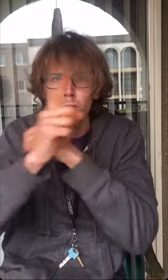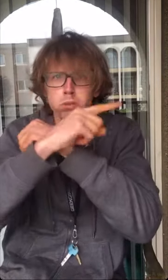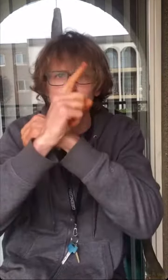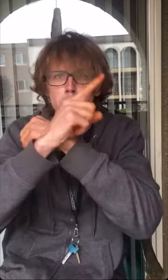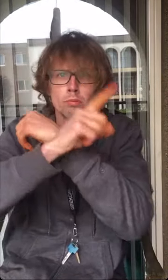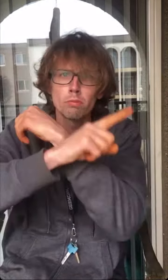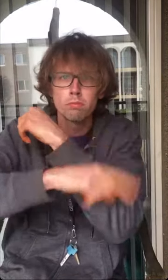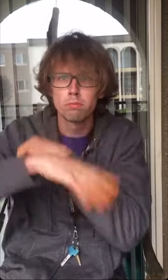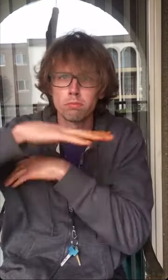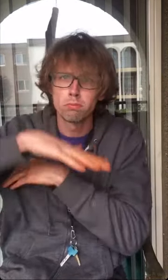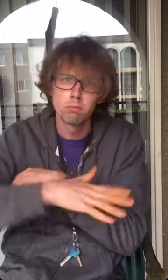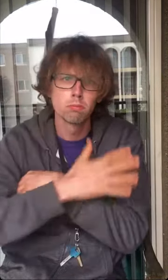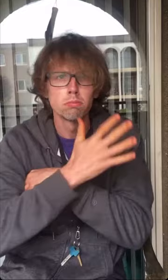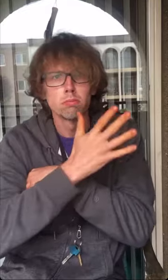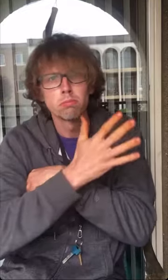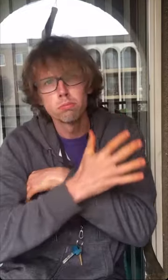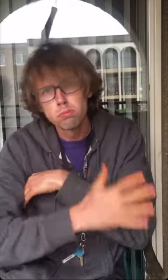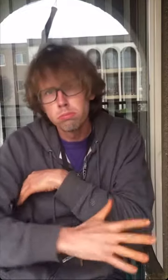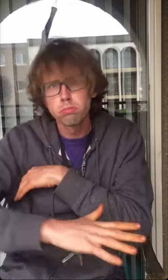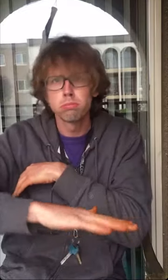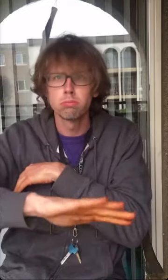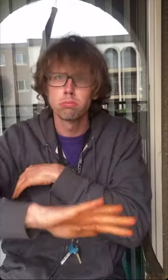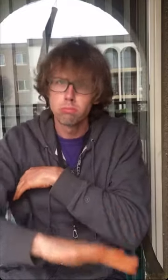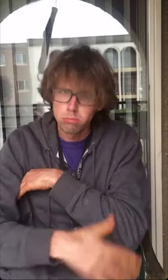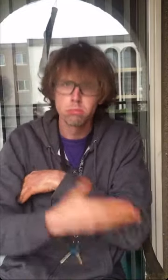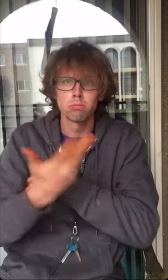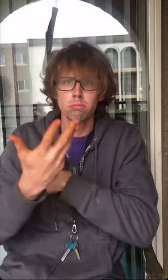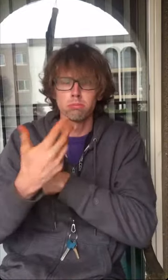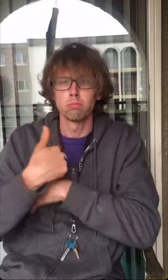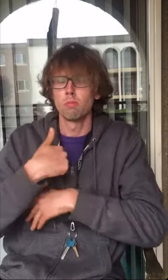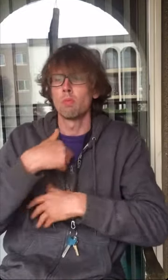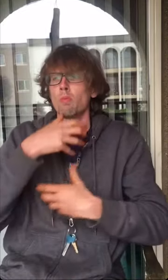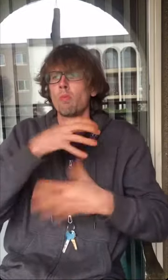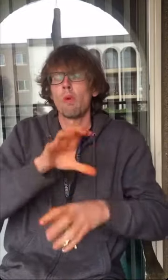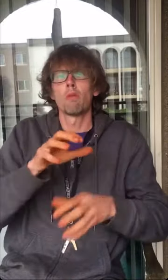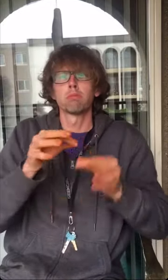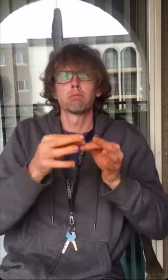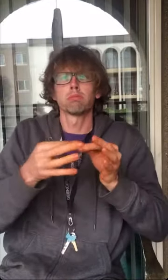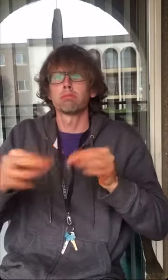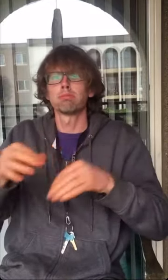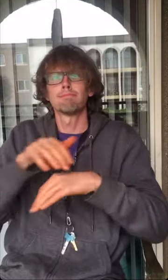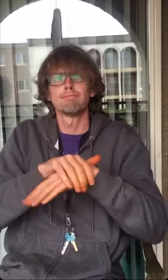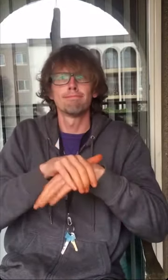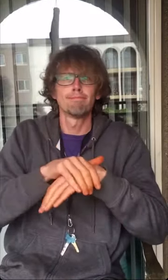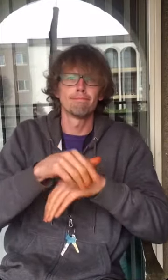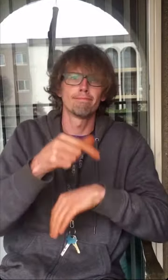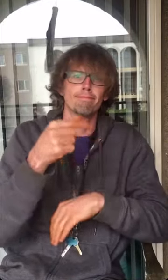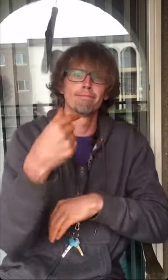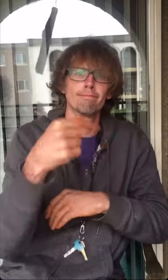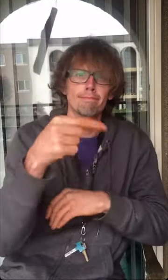thus causing the leaf to fall. I don't want to explicitly label the spoken/written form of the color